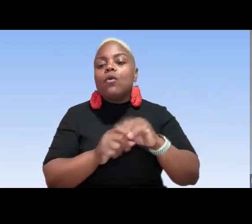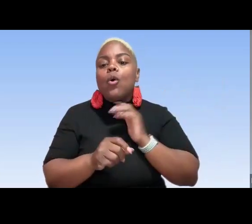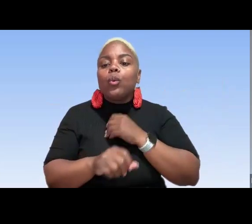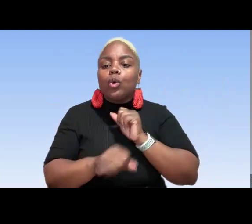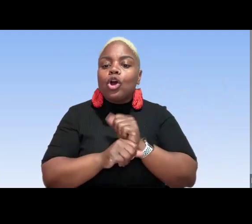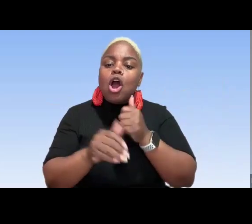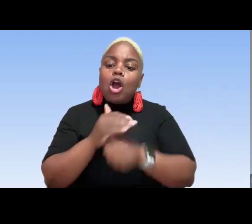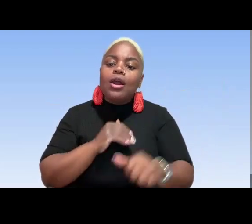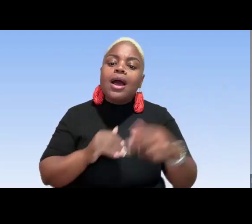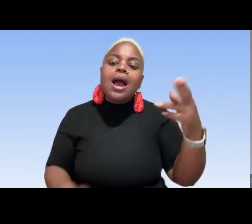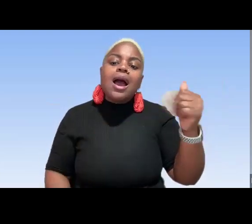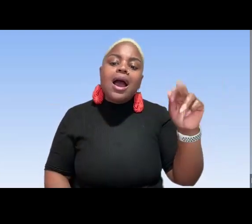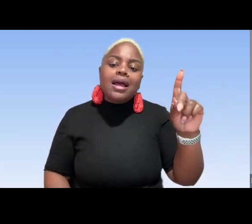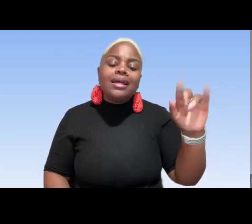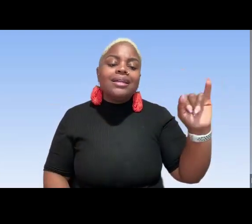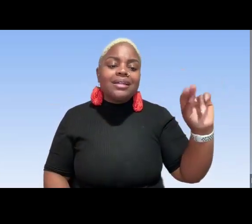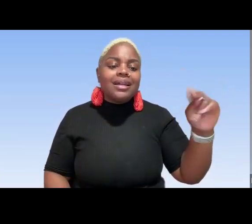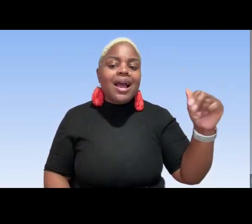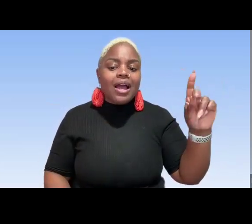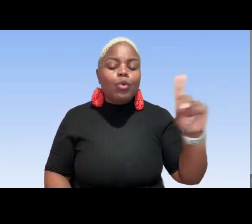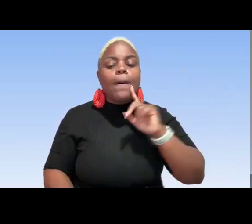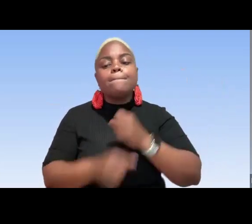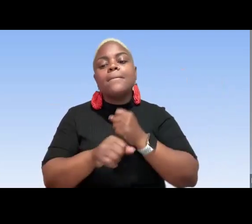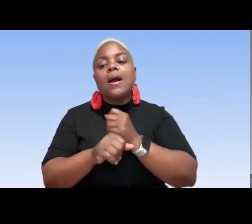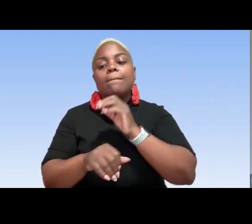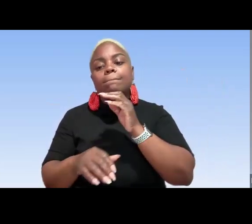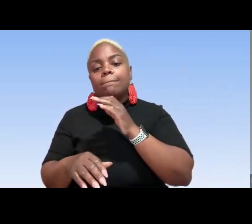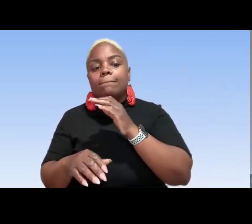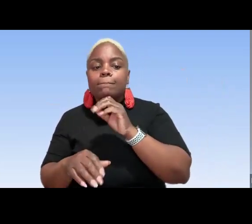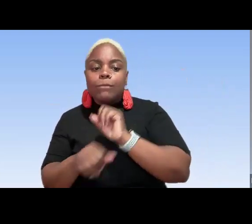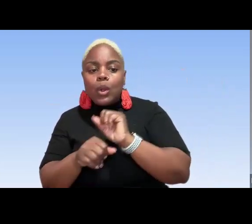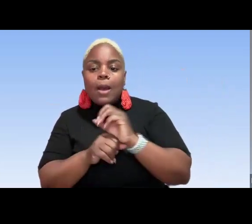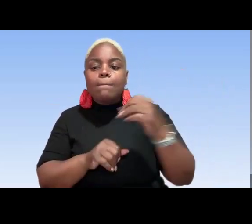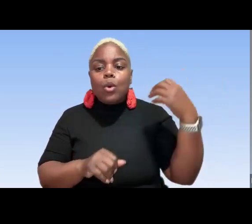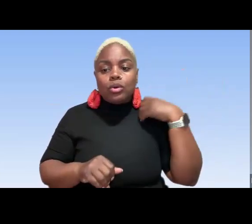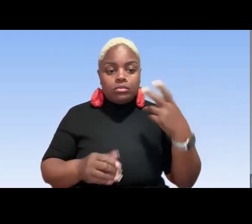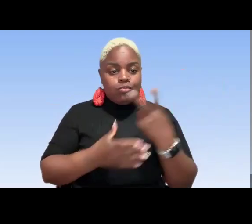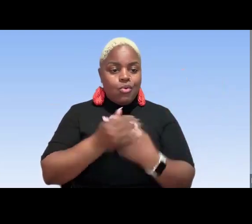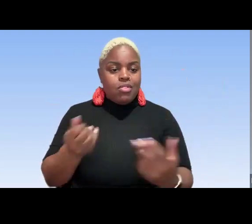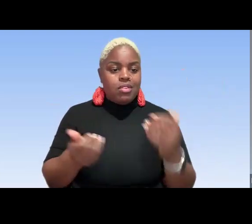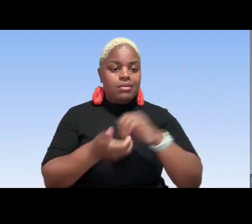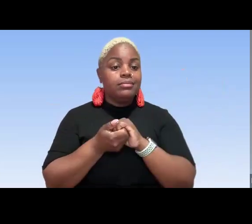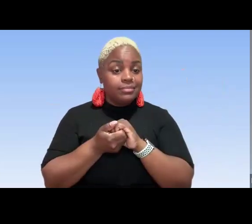employer and worker solidarity, um, and so much more. So, there's some spaces that I will invite you to,